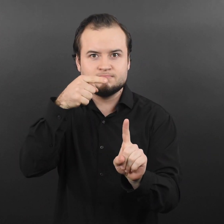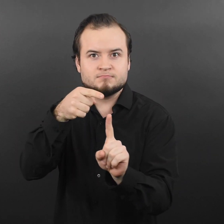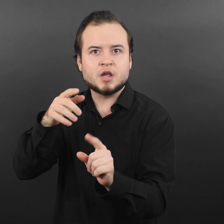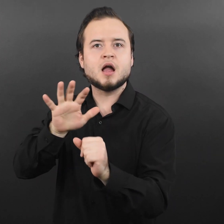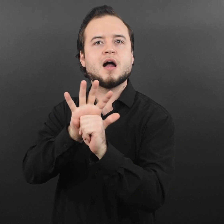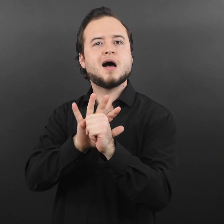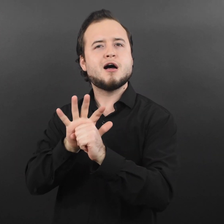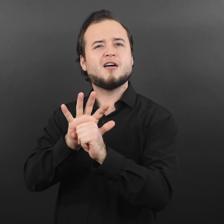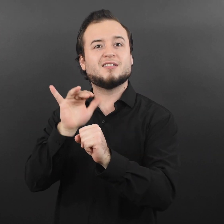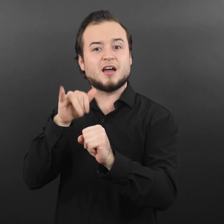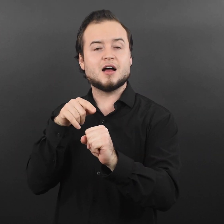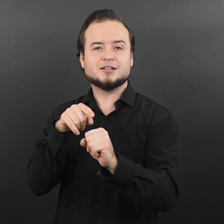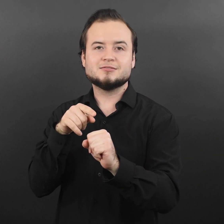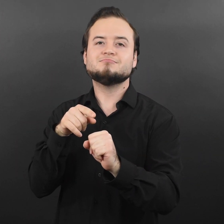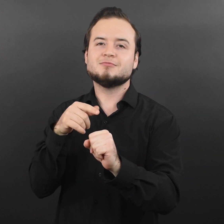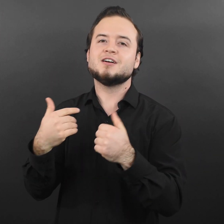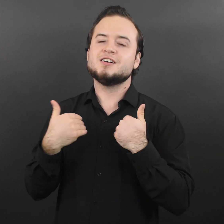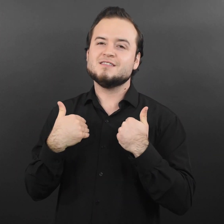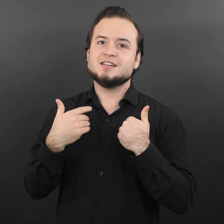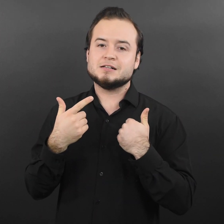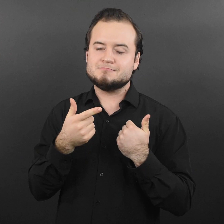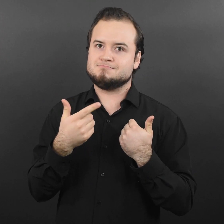or high transmission. o